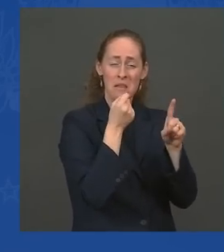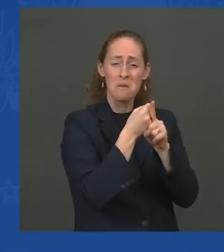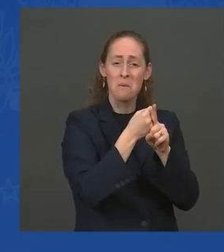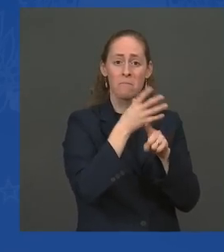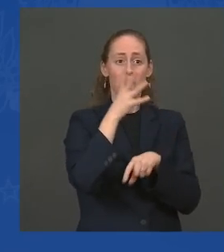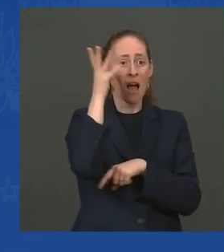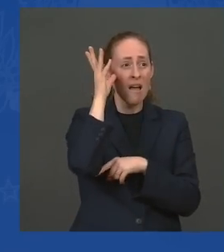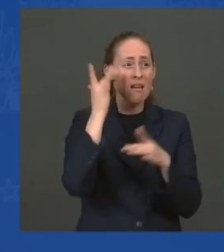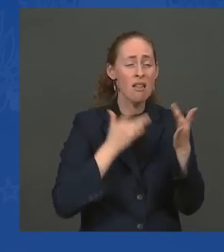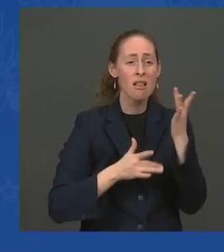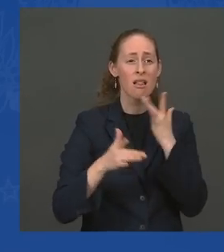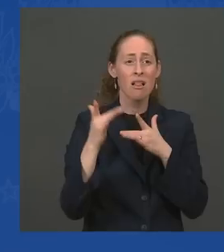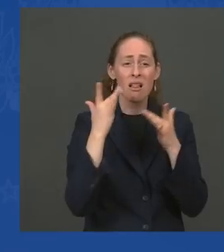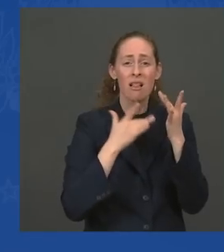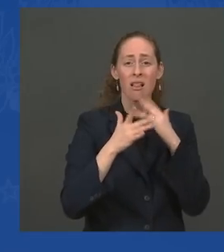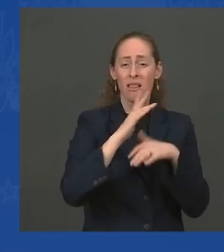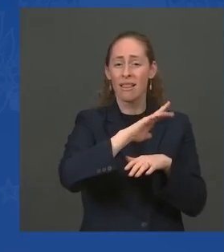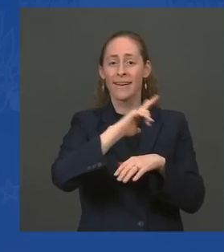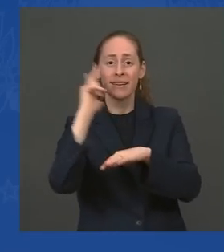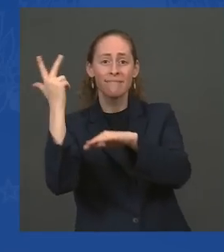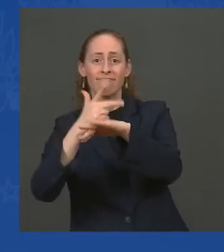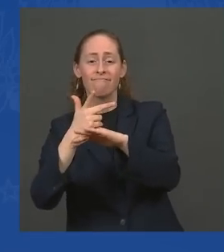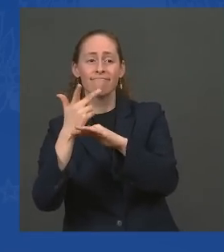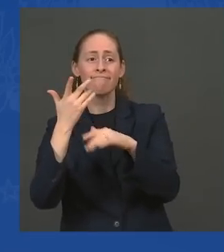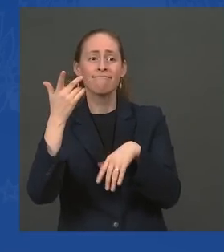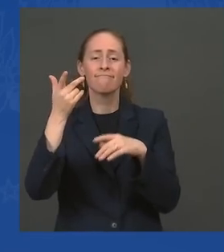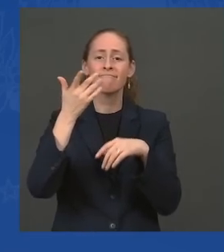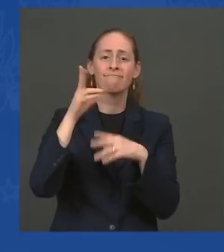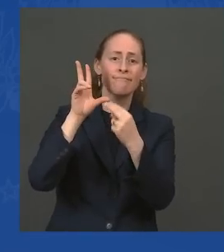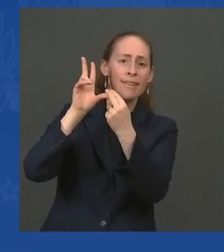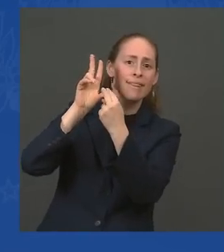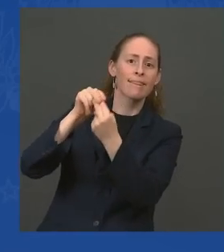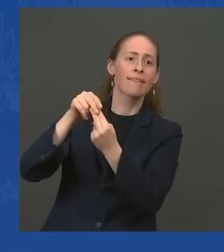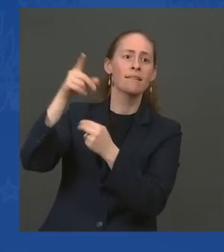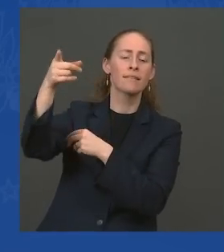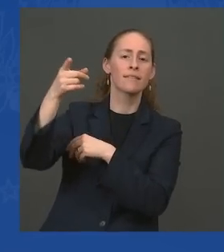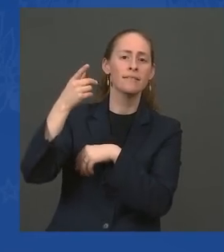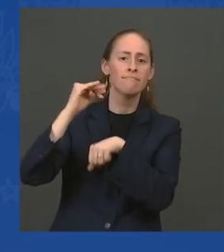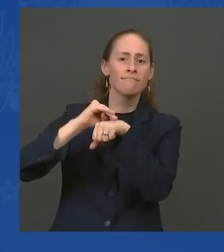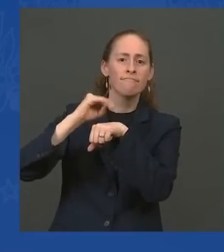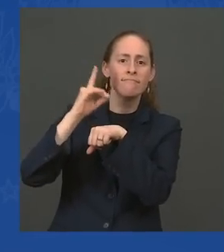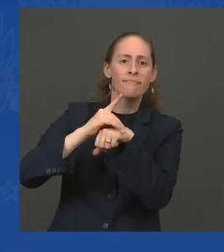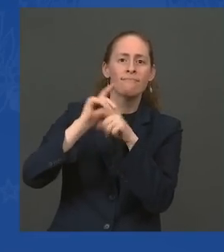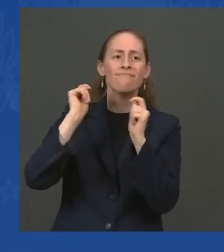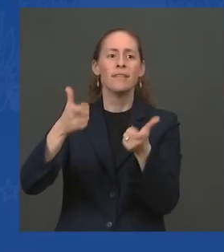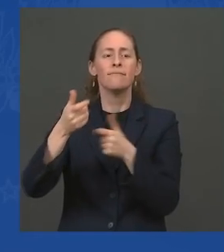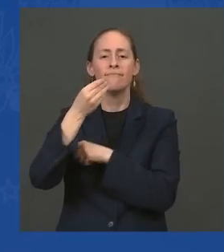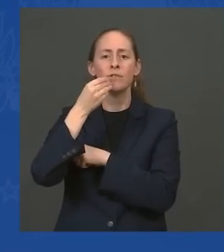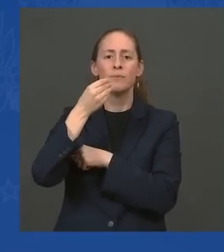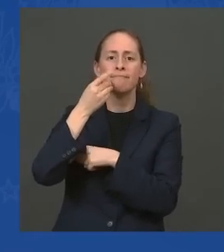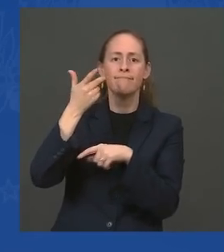should ever have to sit in parking lot of a fast food restaurant again just so their child can use the Internet